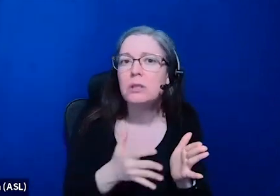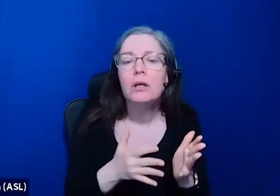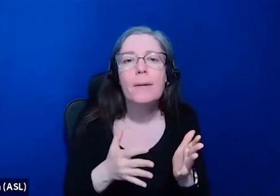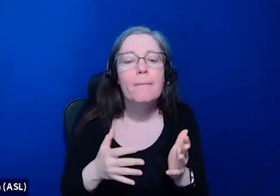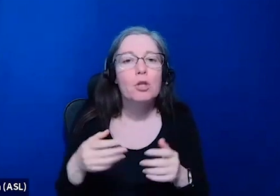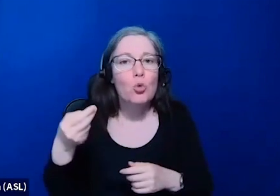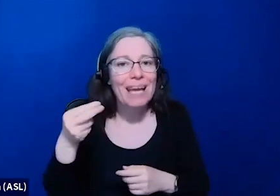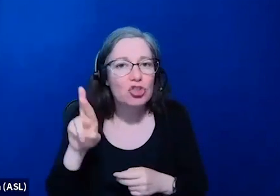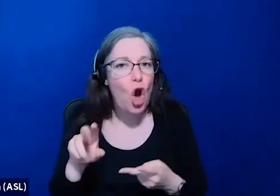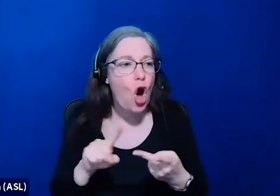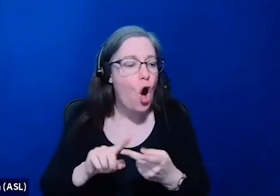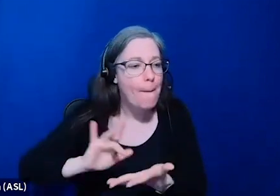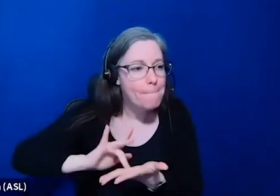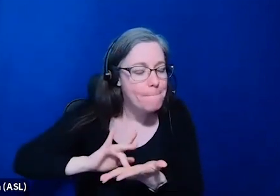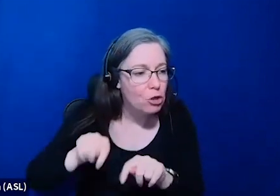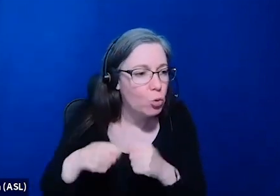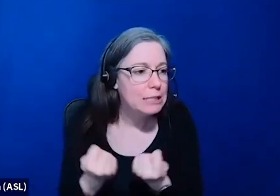and selection team reviewed our applications,